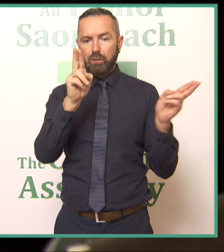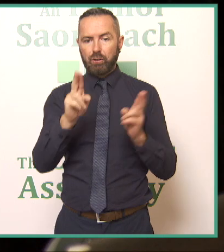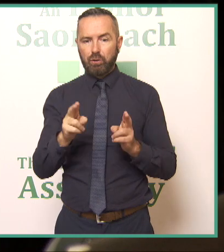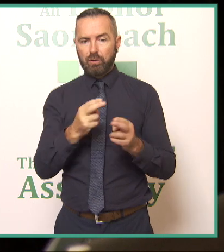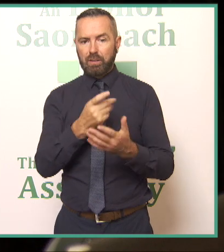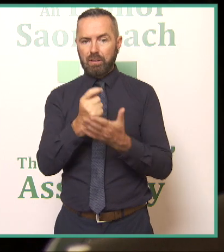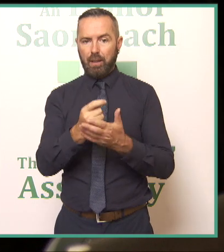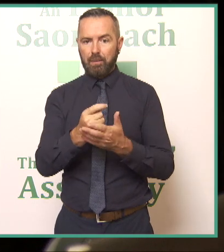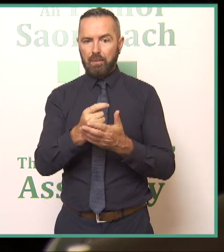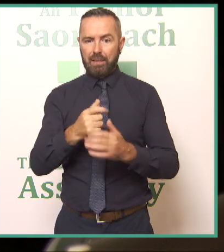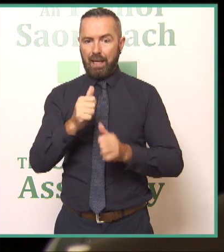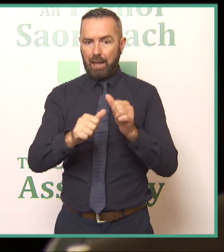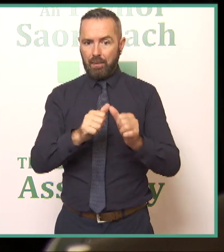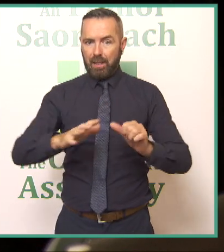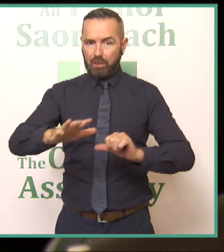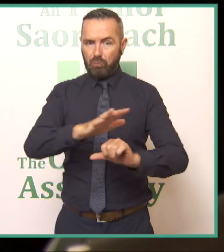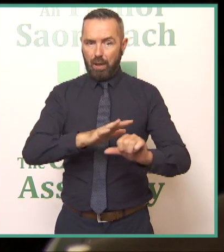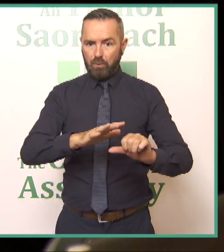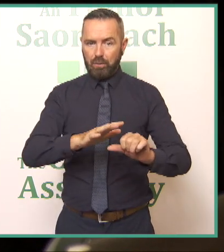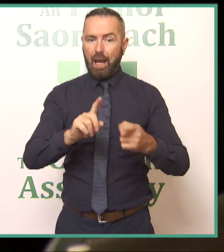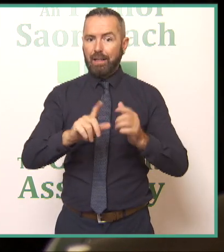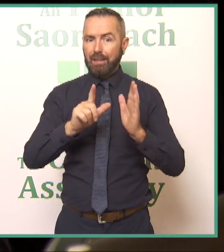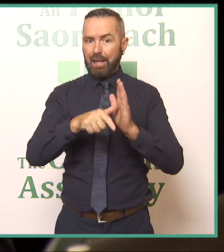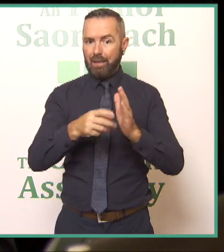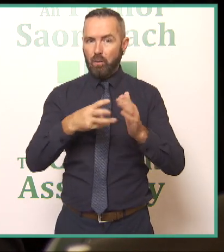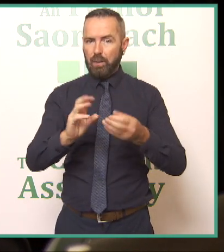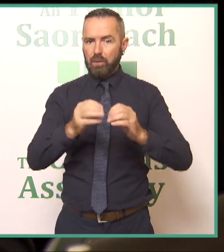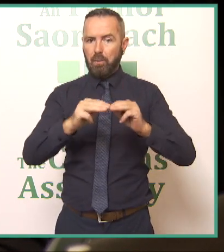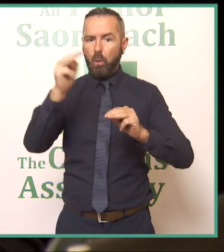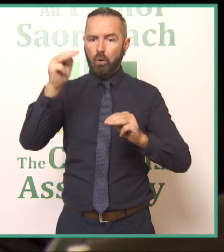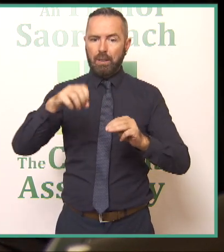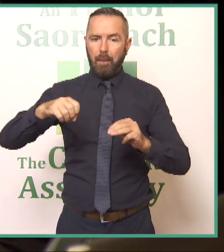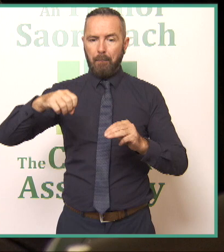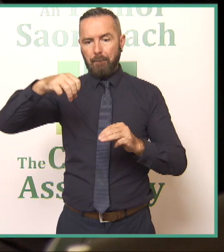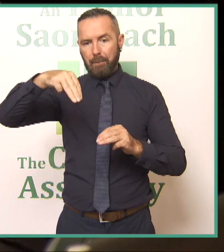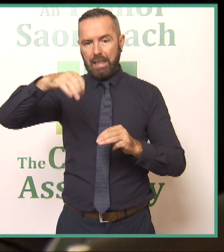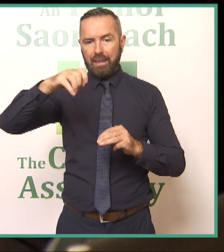of an animal's life are when they produce more most methane and overall they enhance